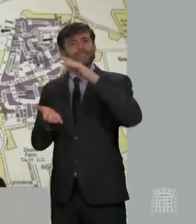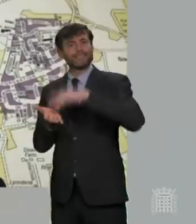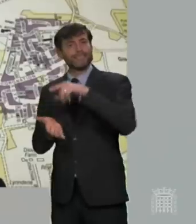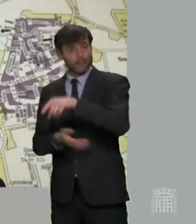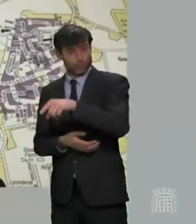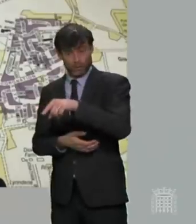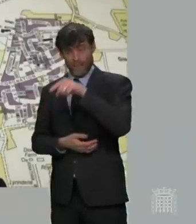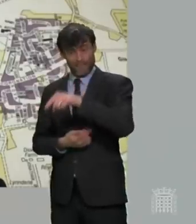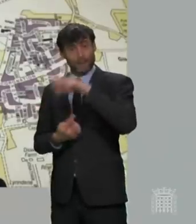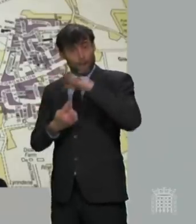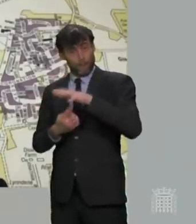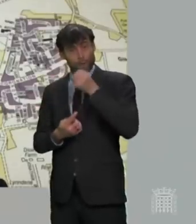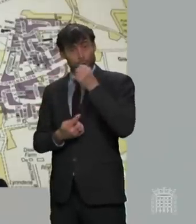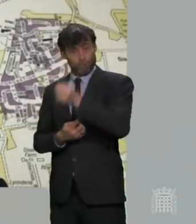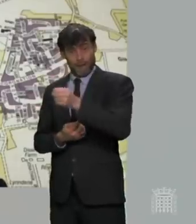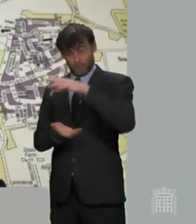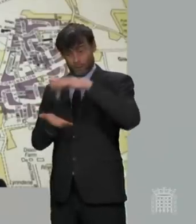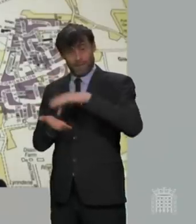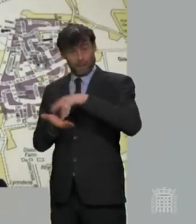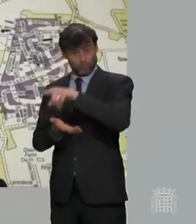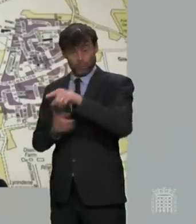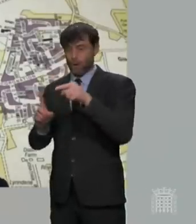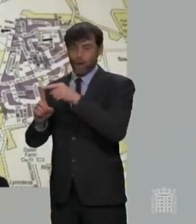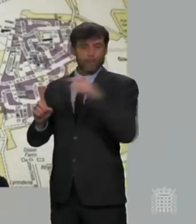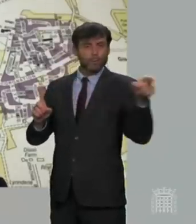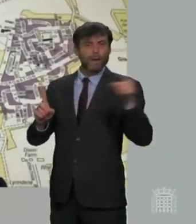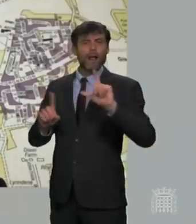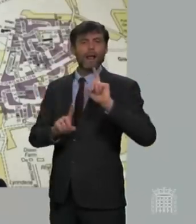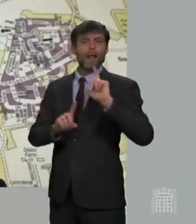connection between Liverpool and Manchester, and ensure that Leigh is no longer one of the largest